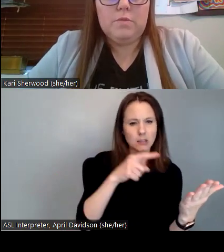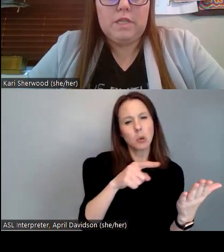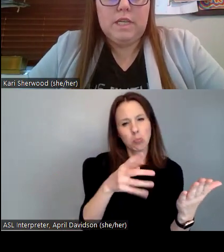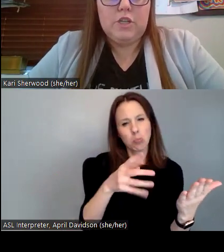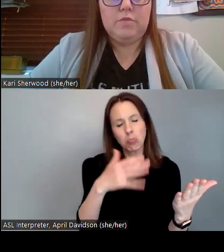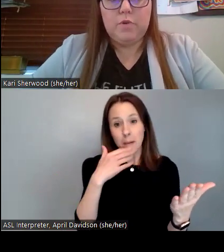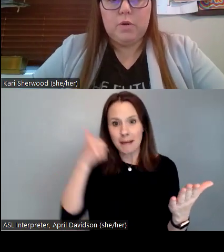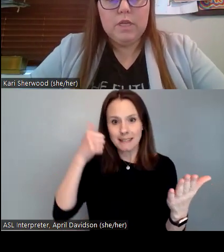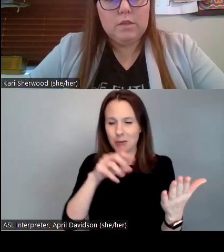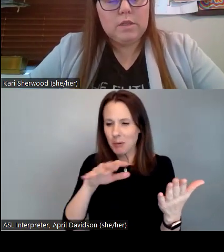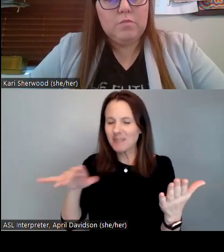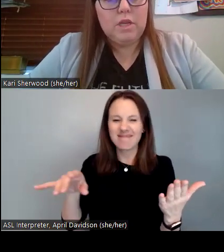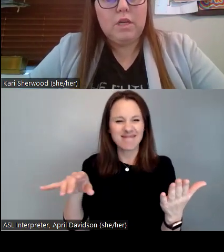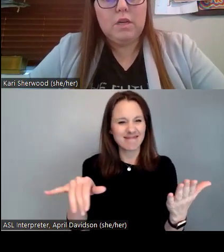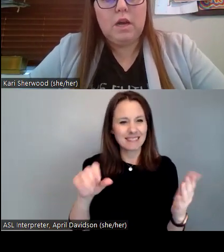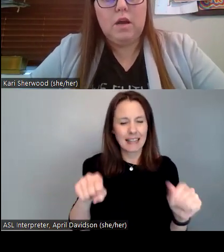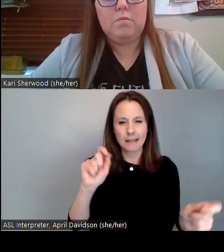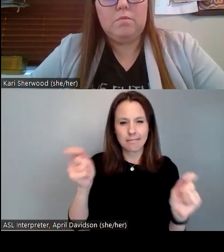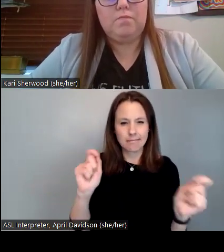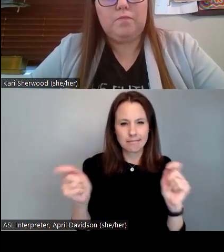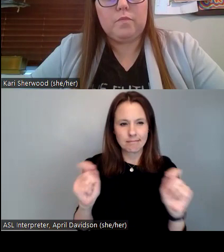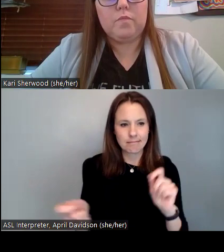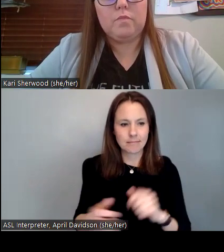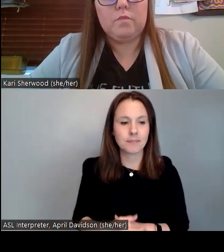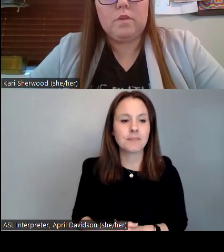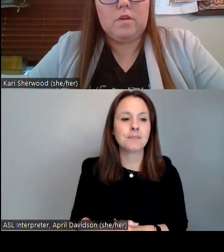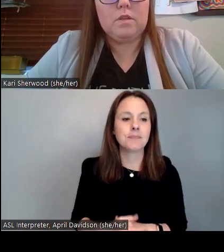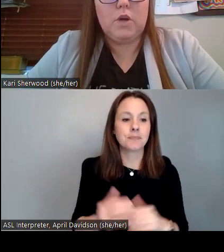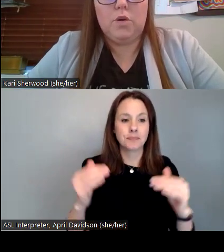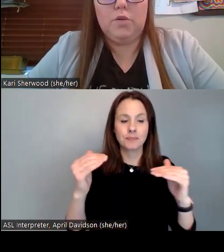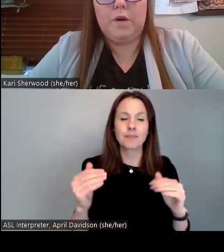Difficulty with attention and focus can be solved by